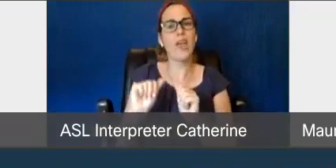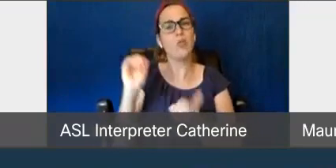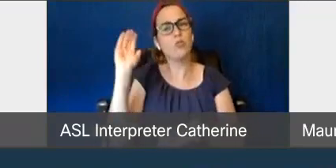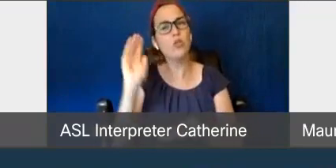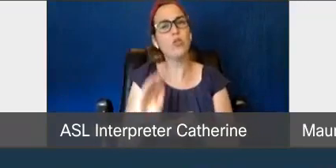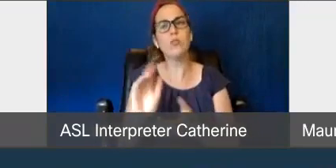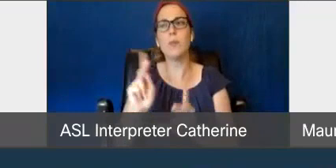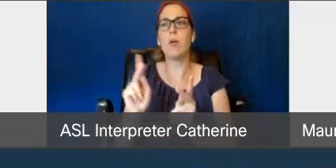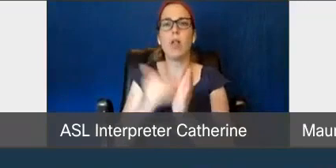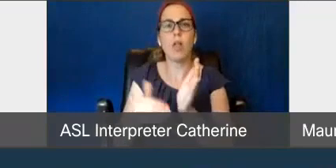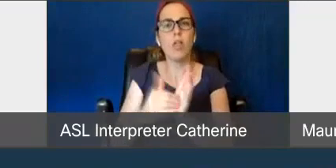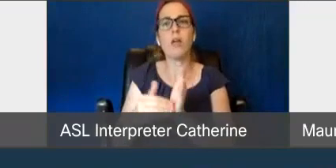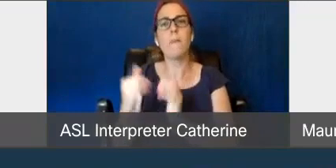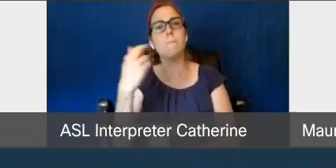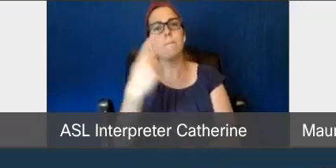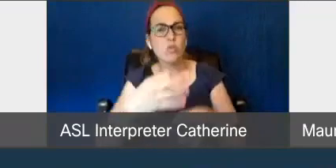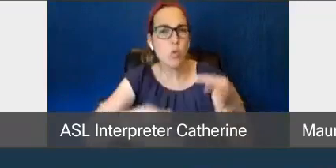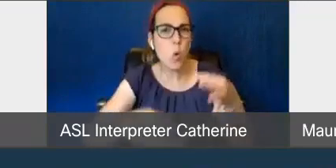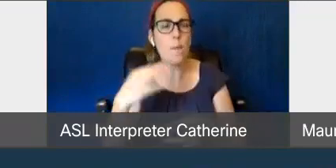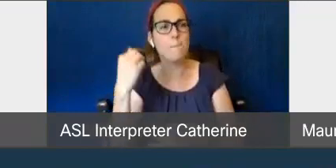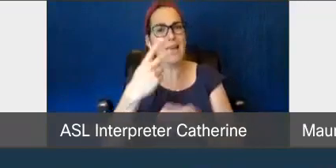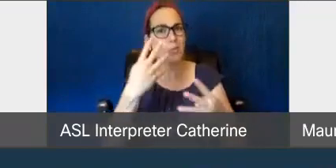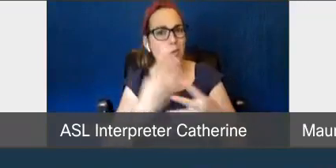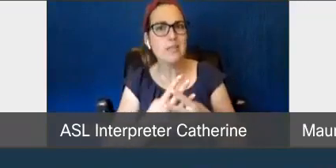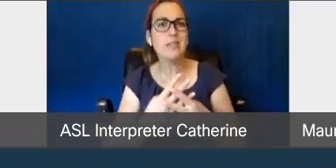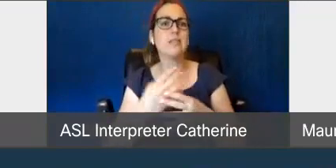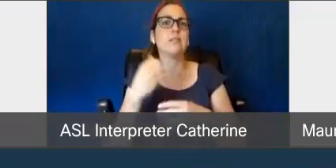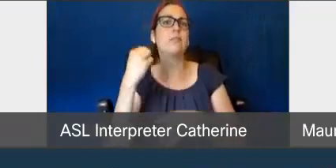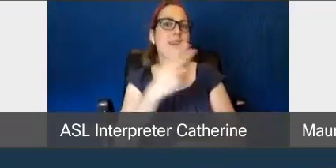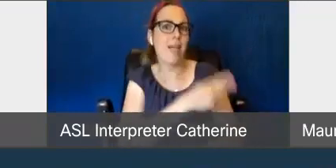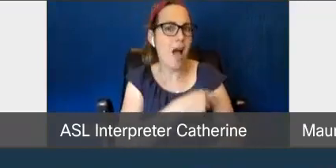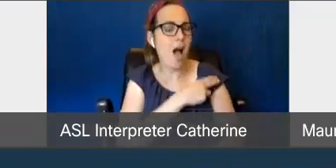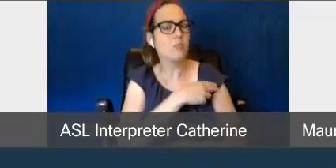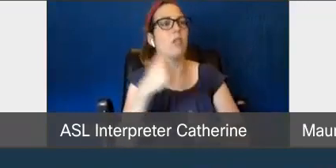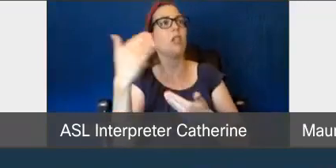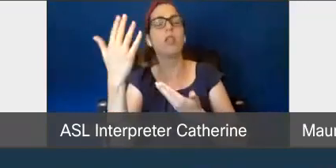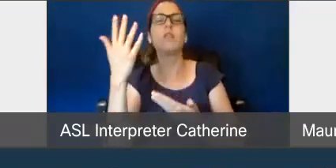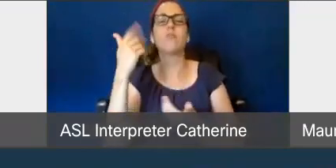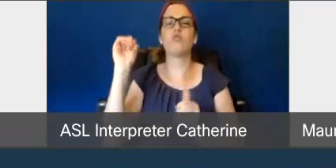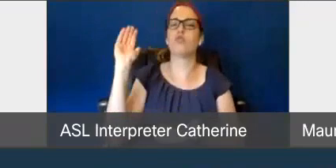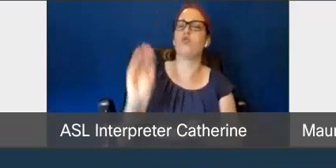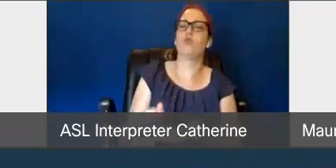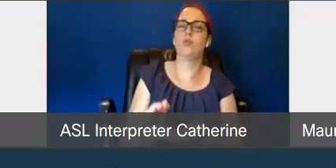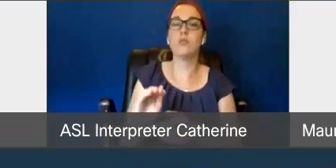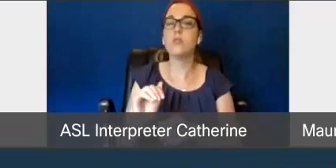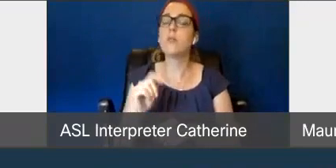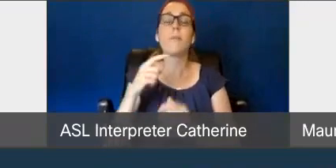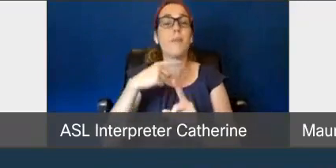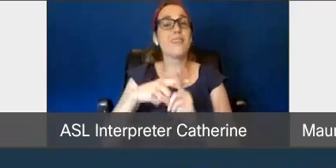you save money and you save tax dollars by when you get people into the criminal justice system, you touch them immediately and then you make sure